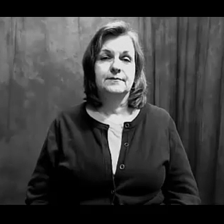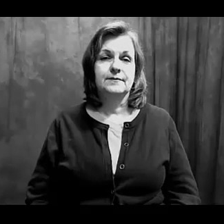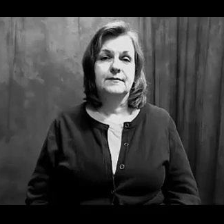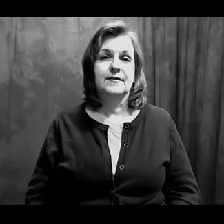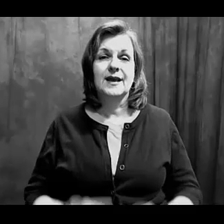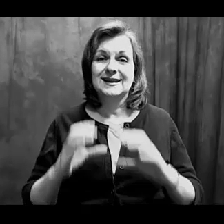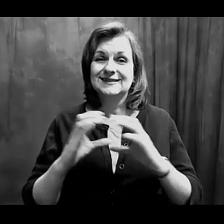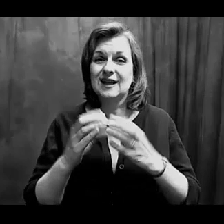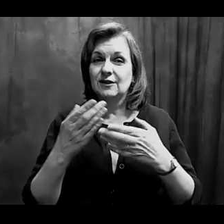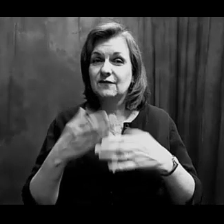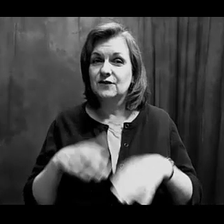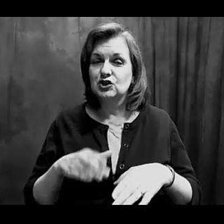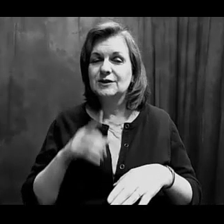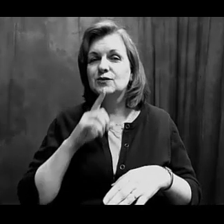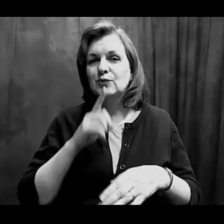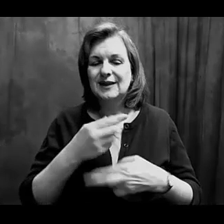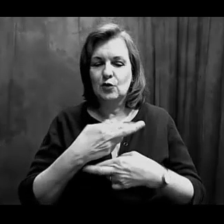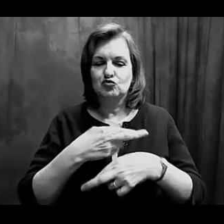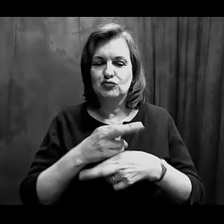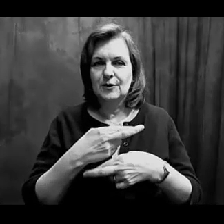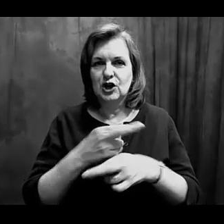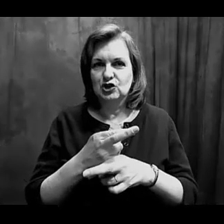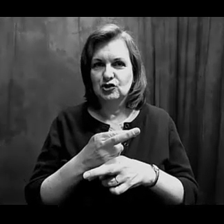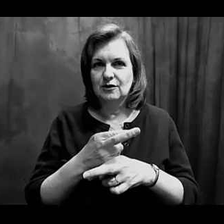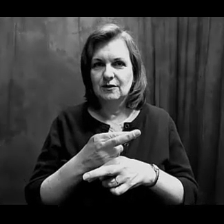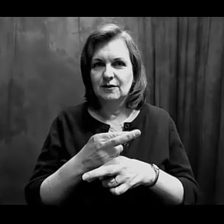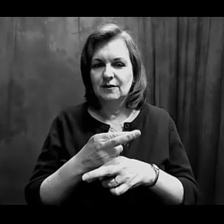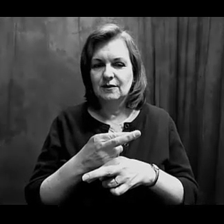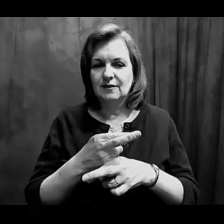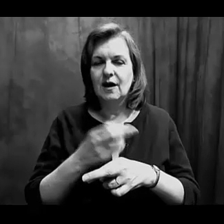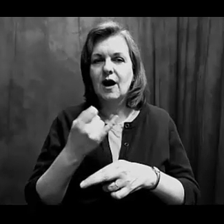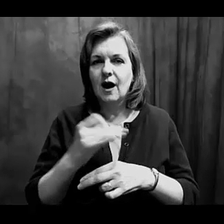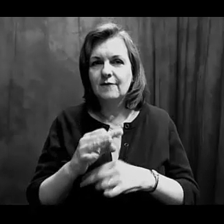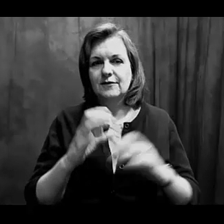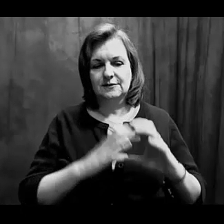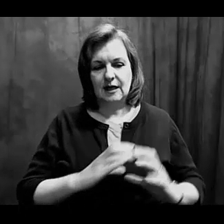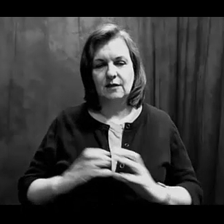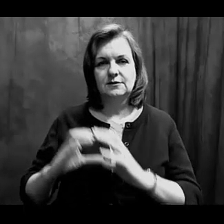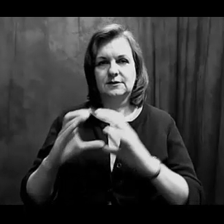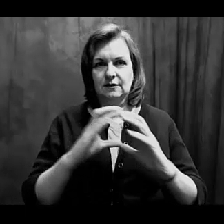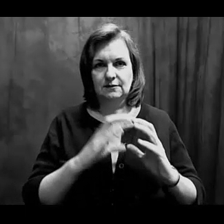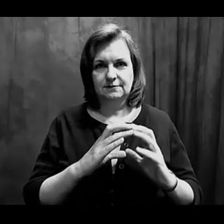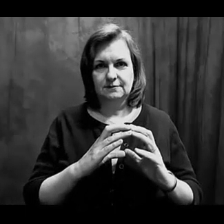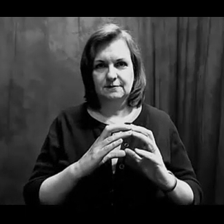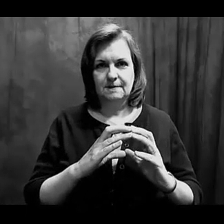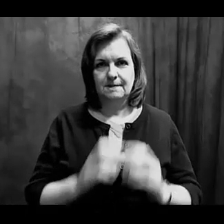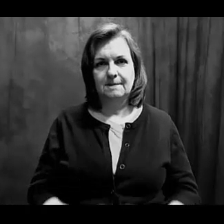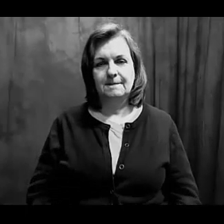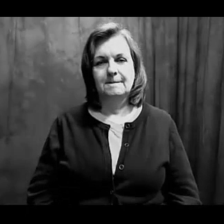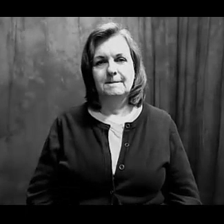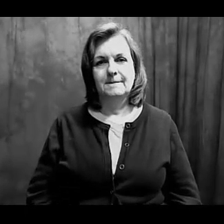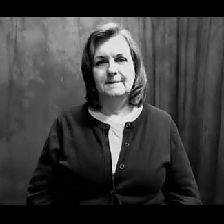so what we look at in cell division is actually reproduction at the cellular level